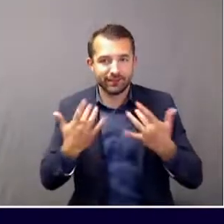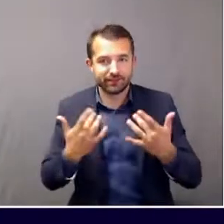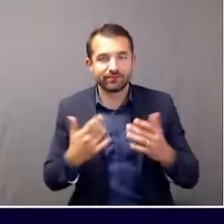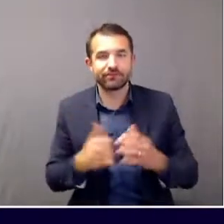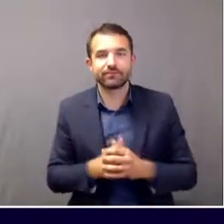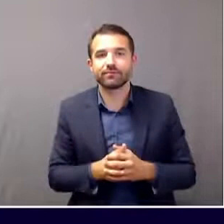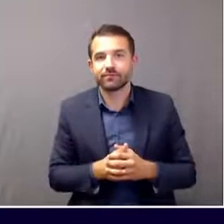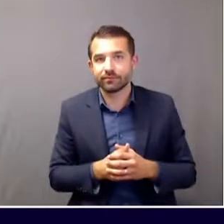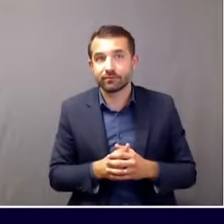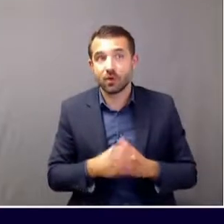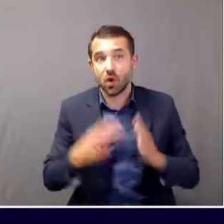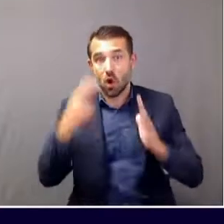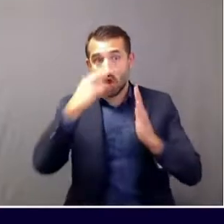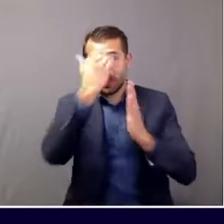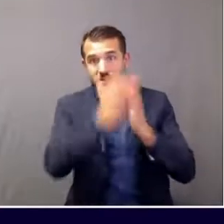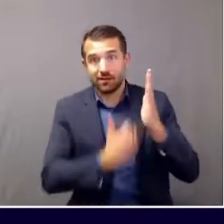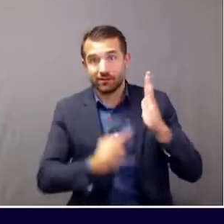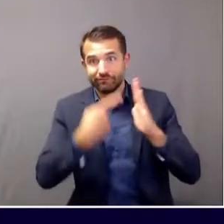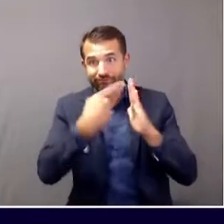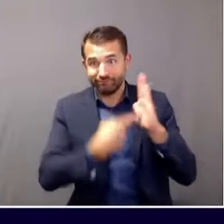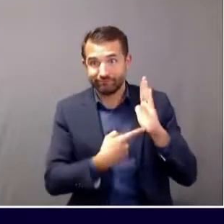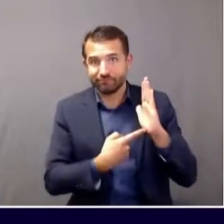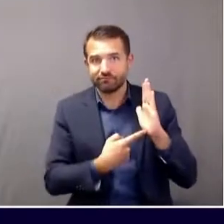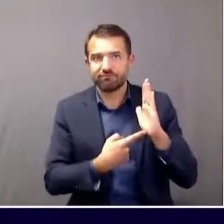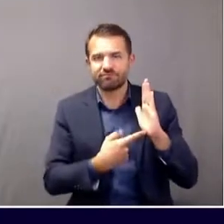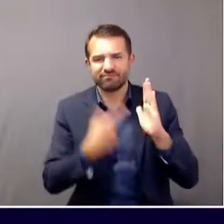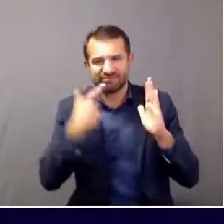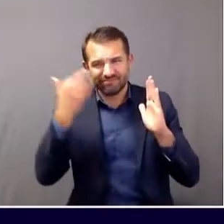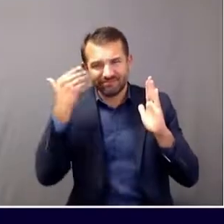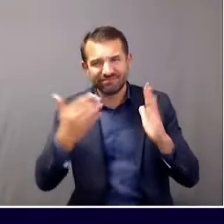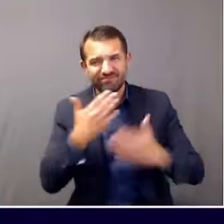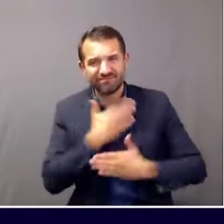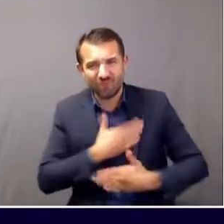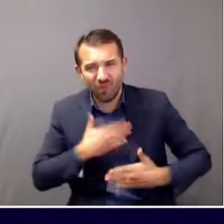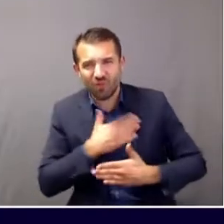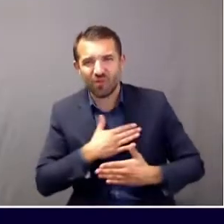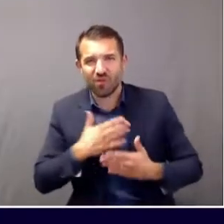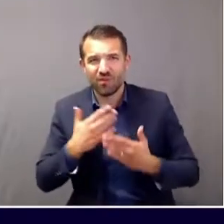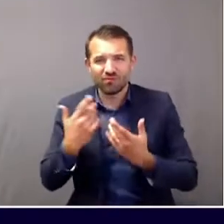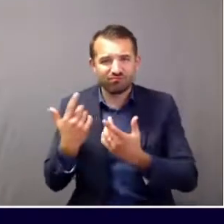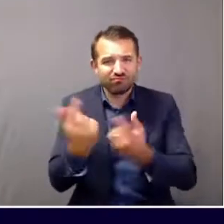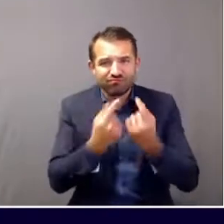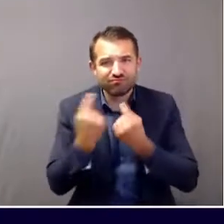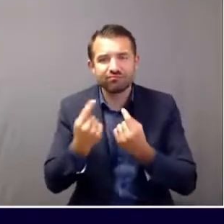activities so long as a can put